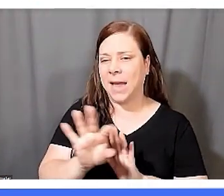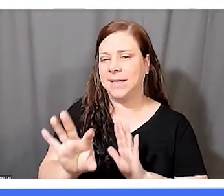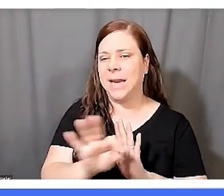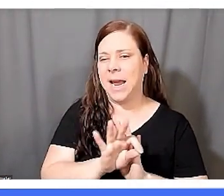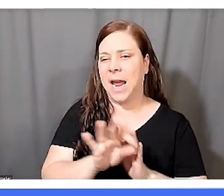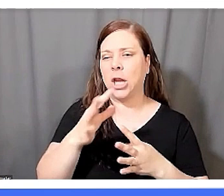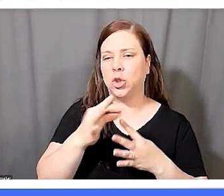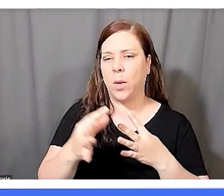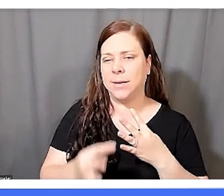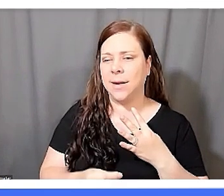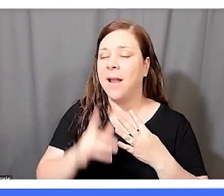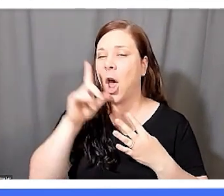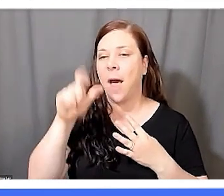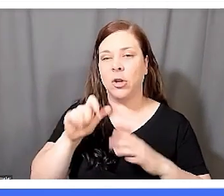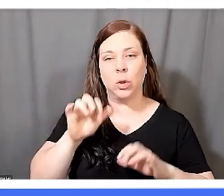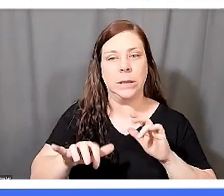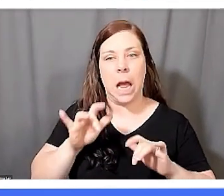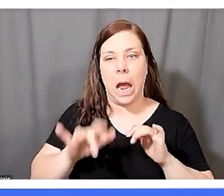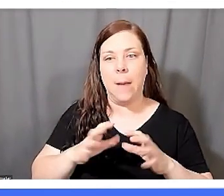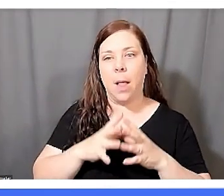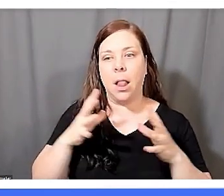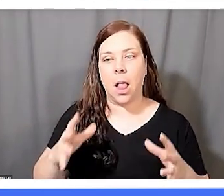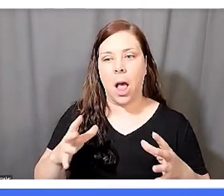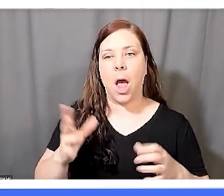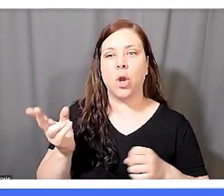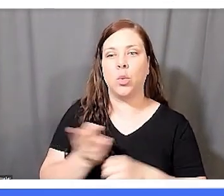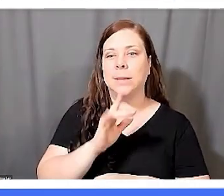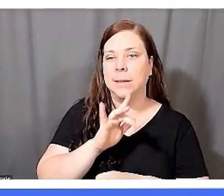having to type out a lot of things, using like spellcheck and all of that to correct yourself.